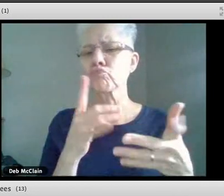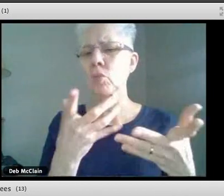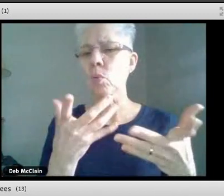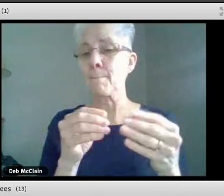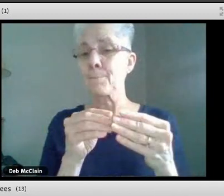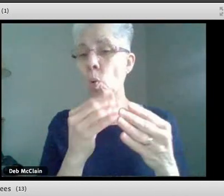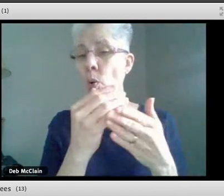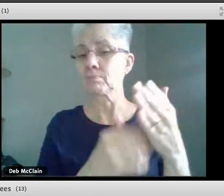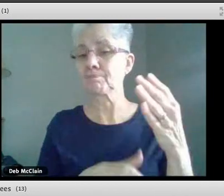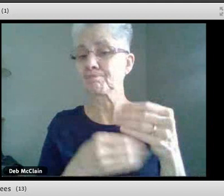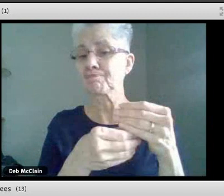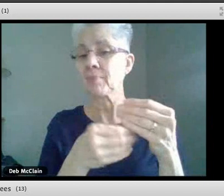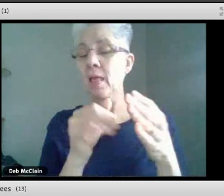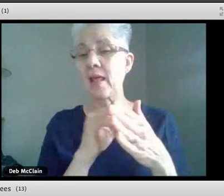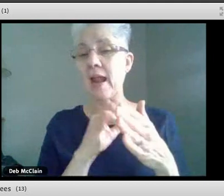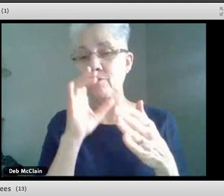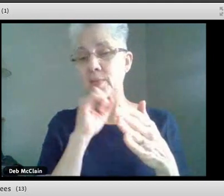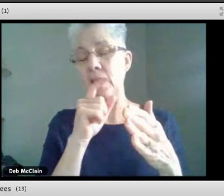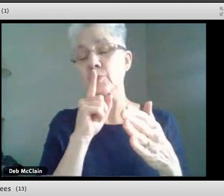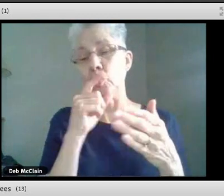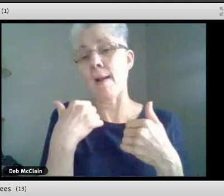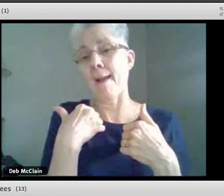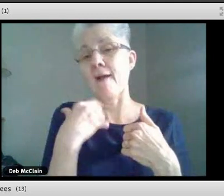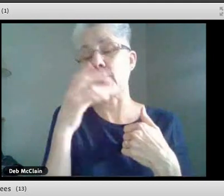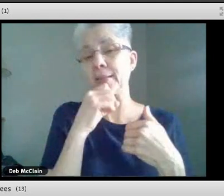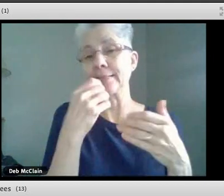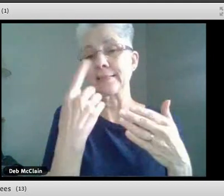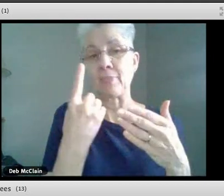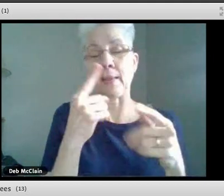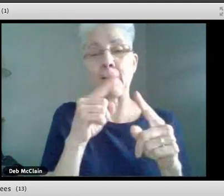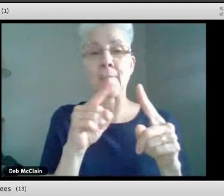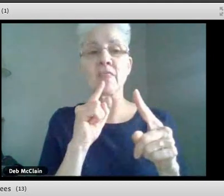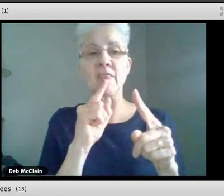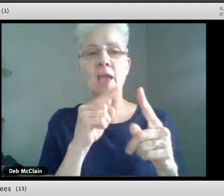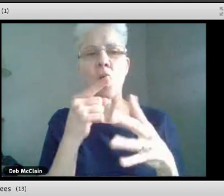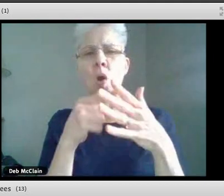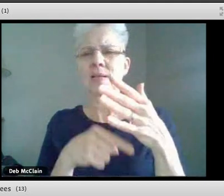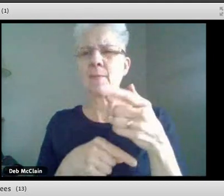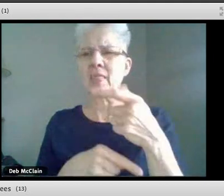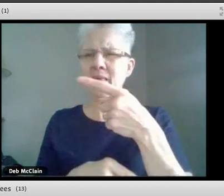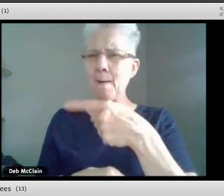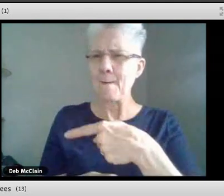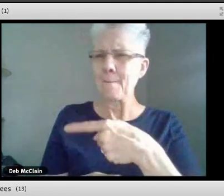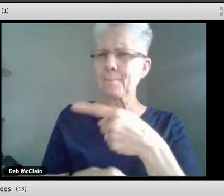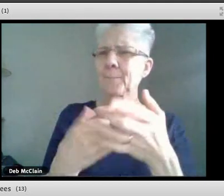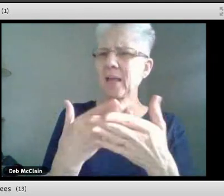which I'm sure I have, but, you know, those are some of the big things that we do electronically, right?